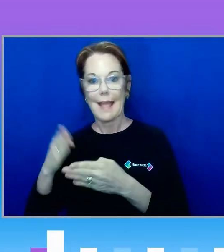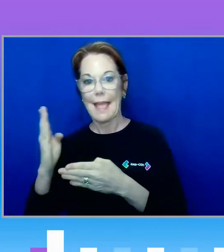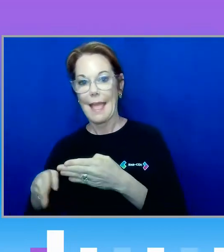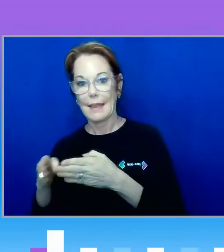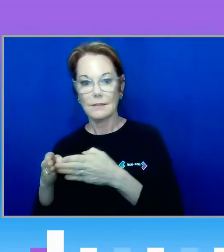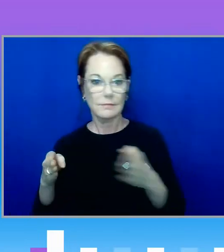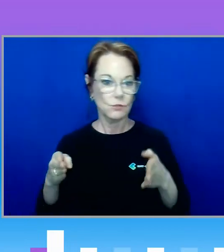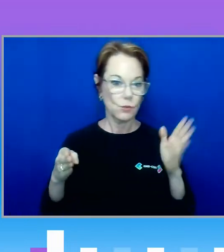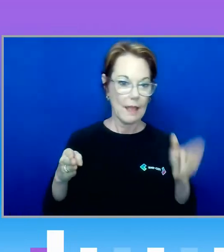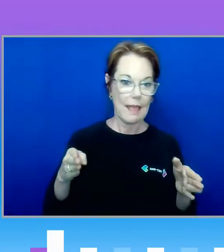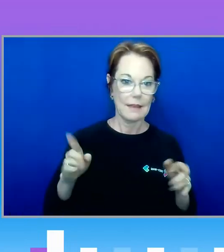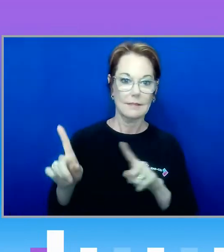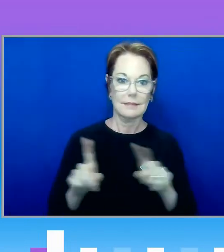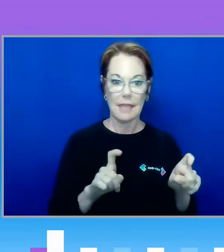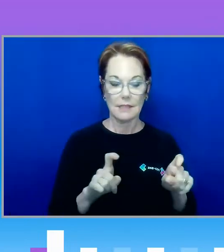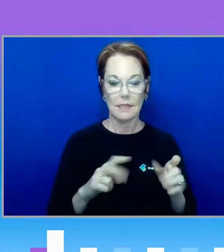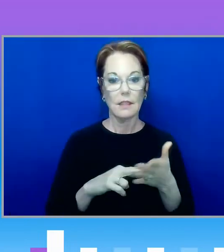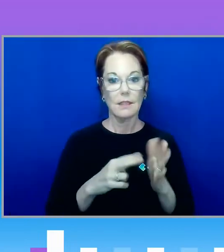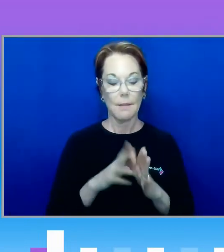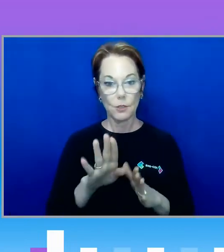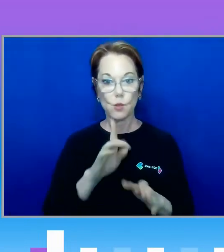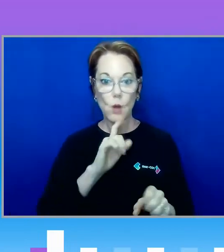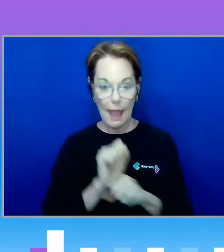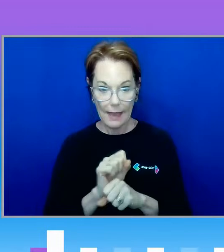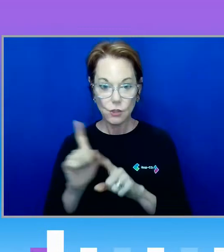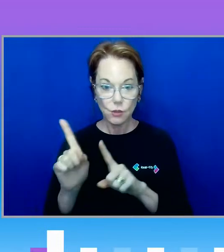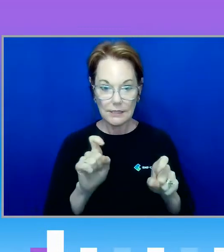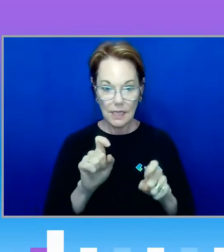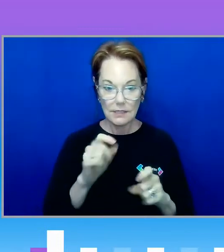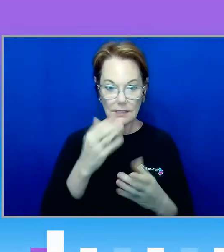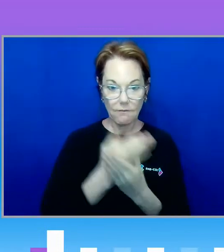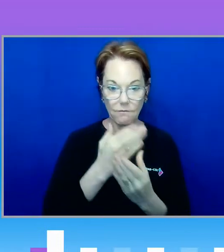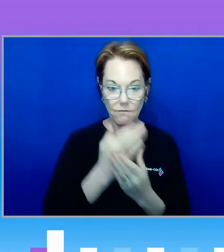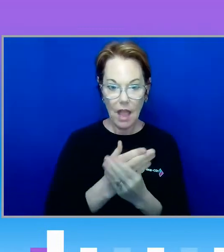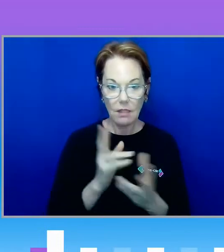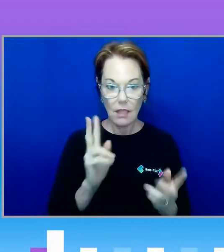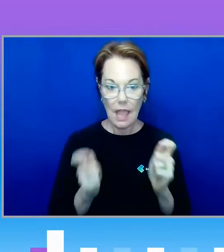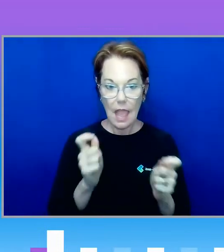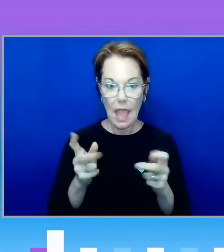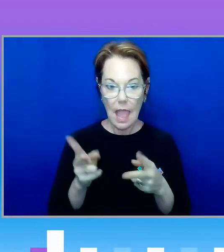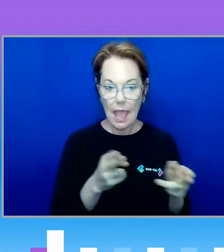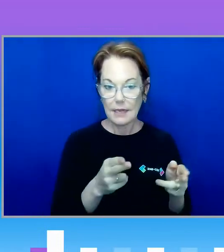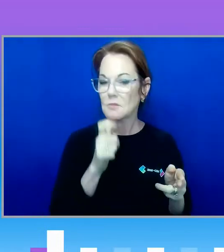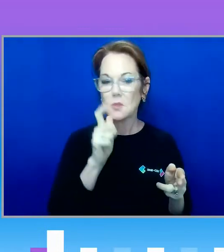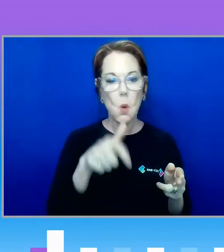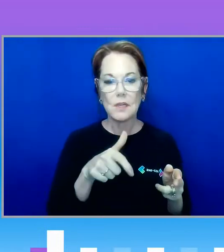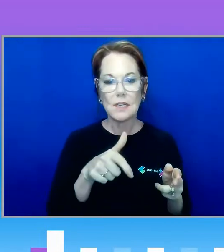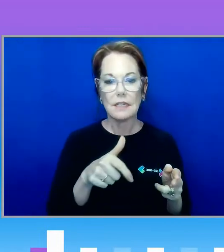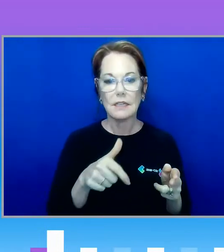suite, right? So you don't have to edit any of your actual testing files to get value. You